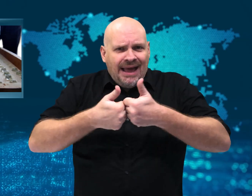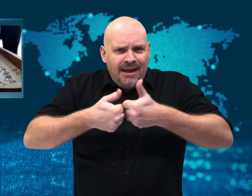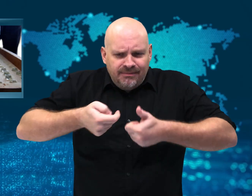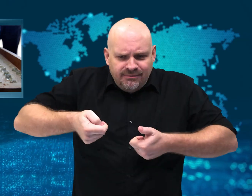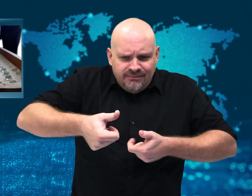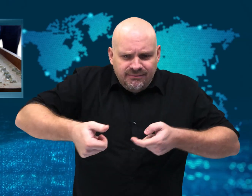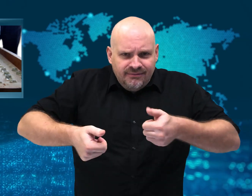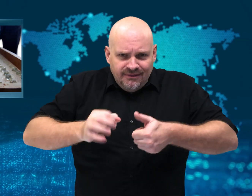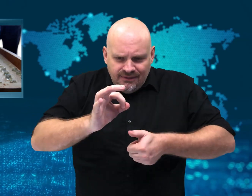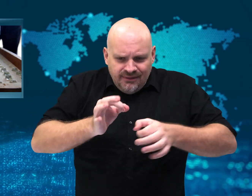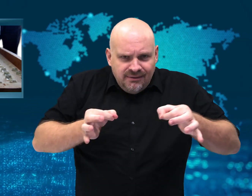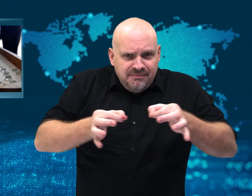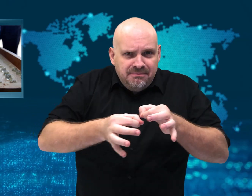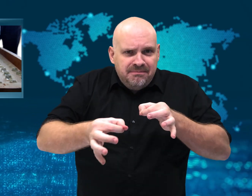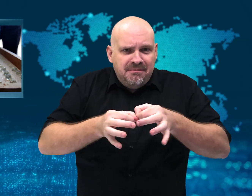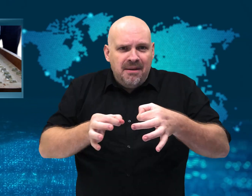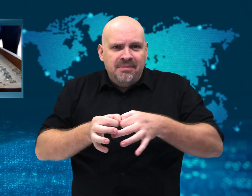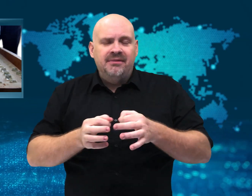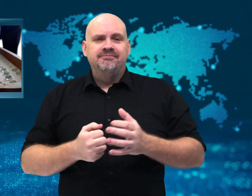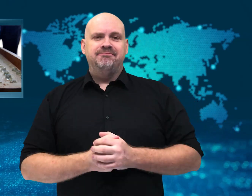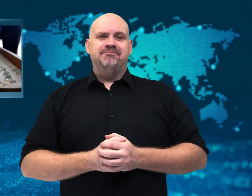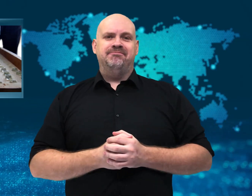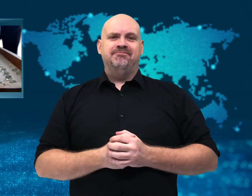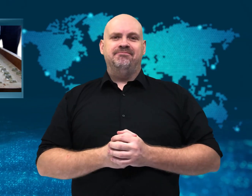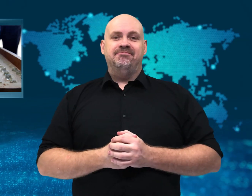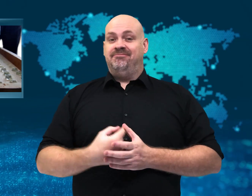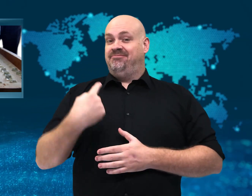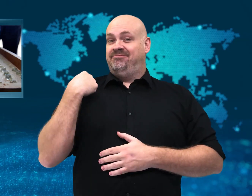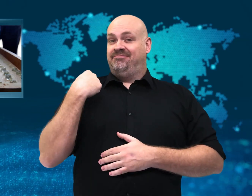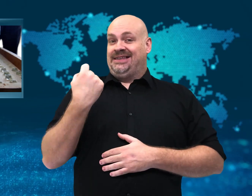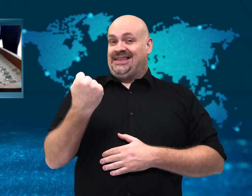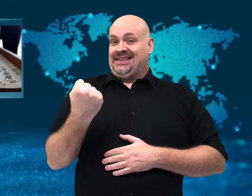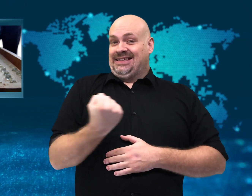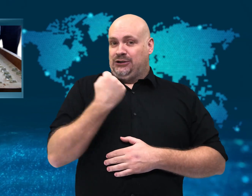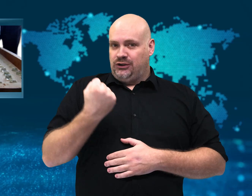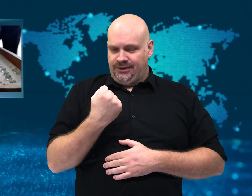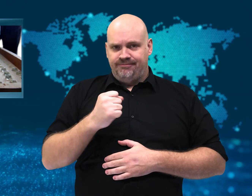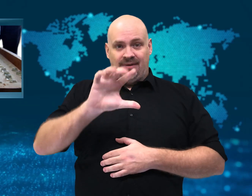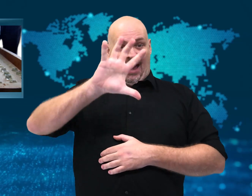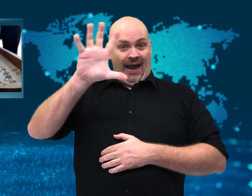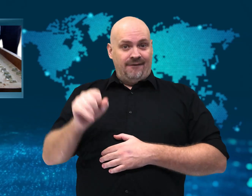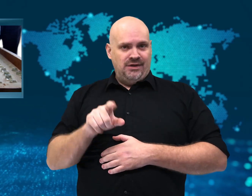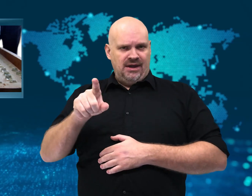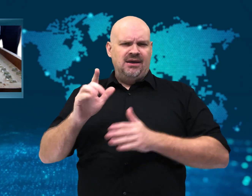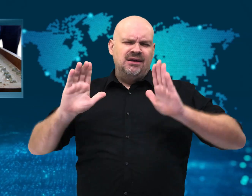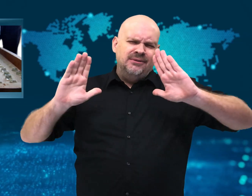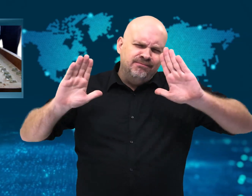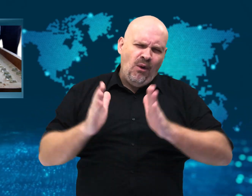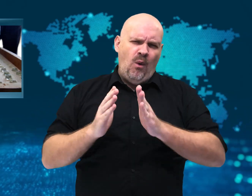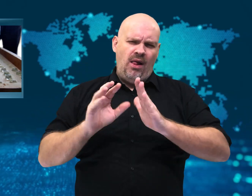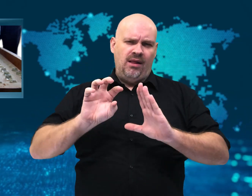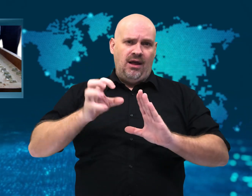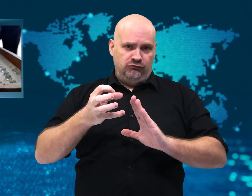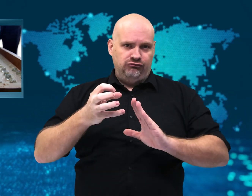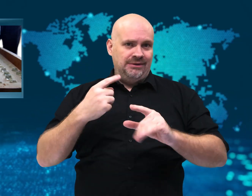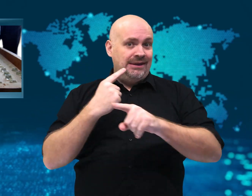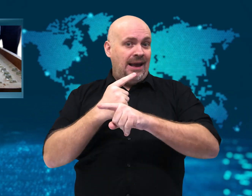Africa’s smallest country used a unique voting system in their